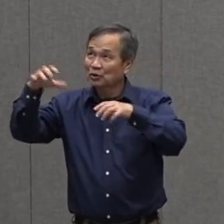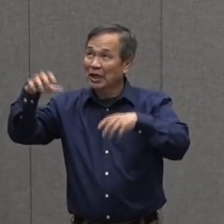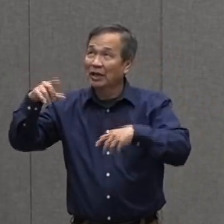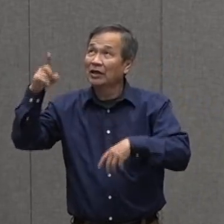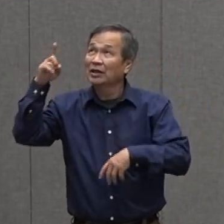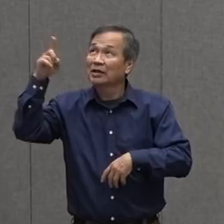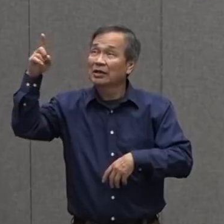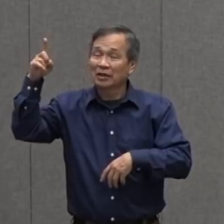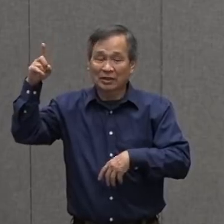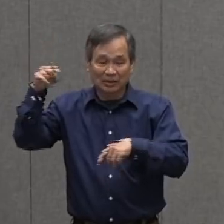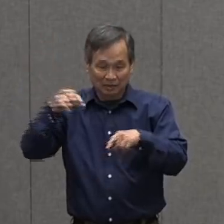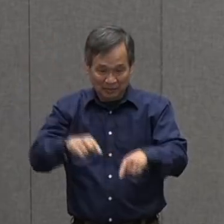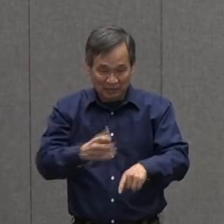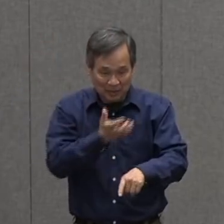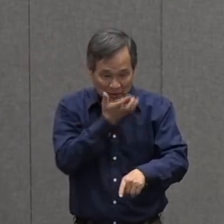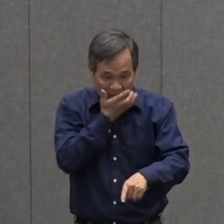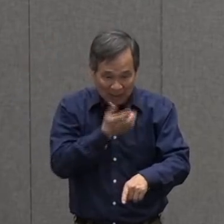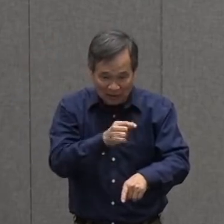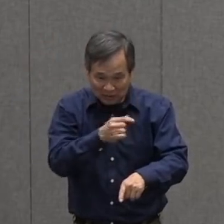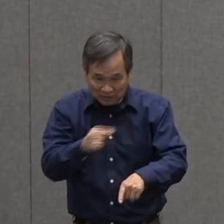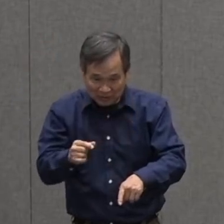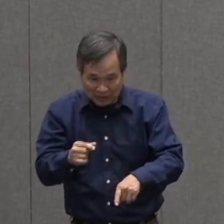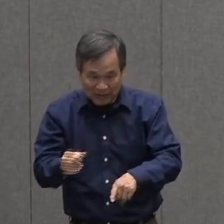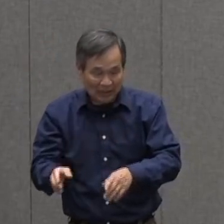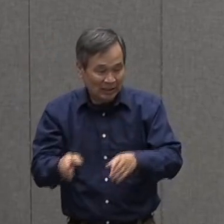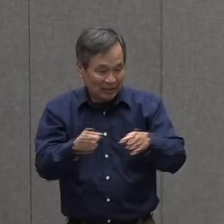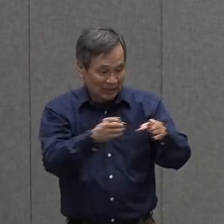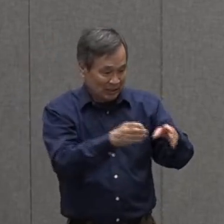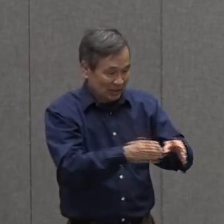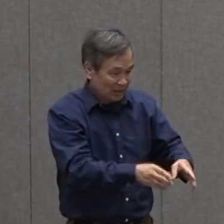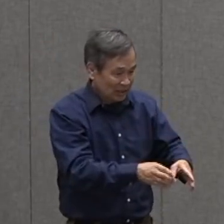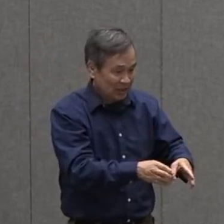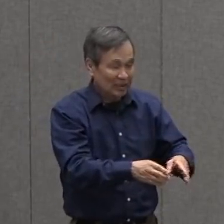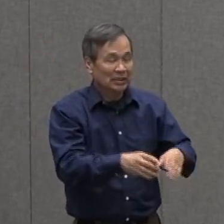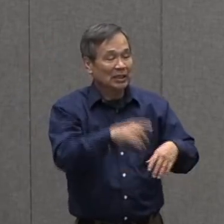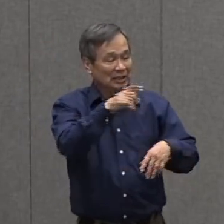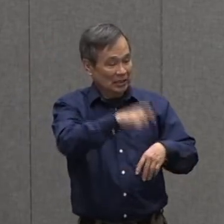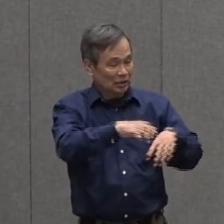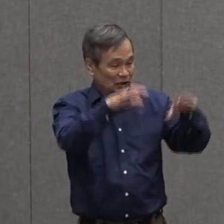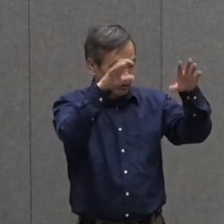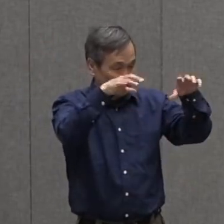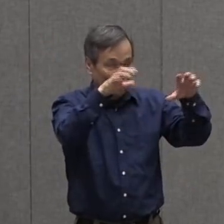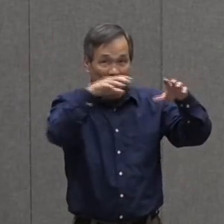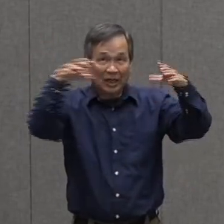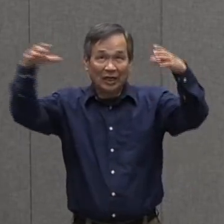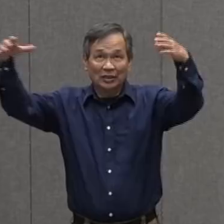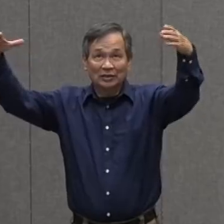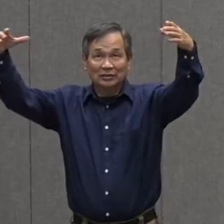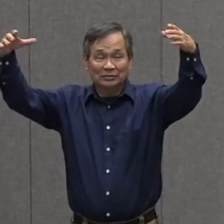"to green up the grass all brown and dead "that needed the rain from the cloud overhead